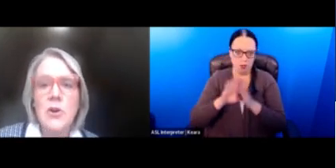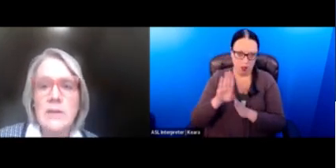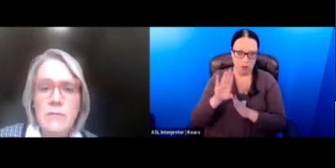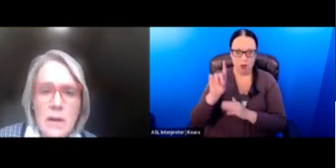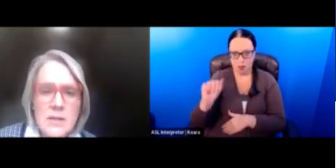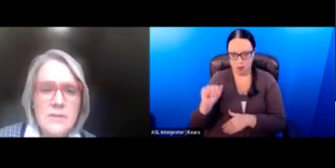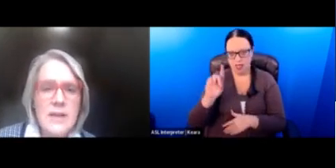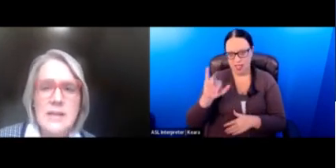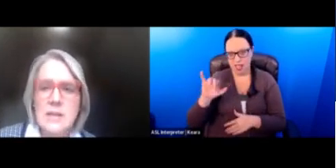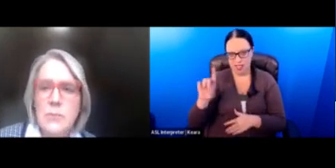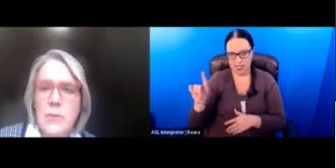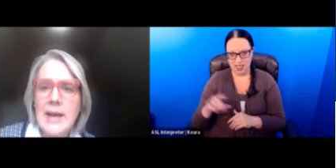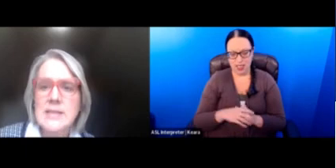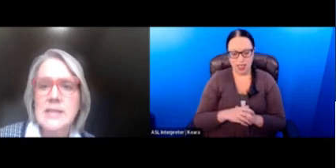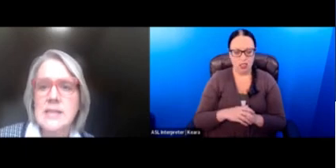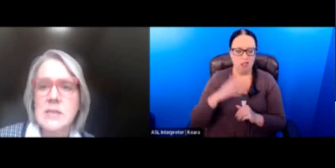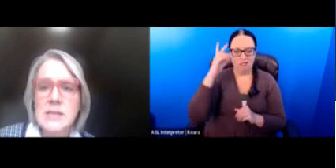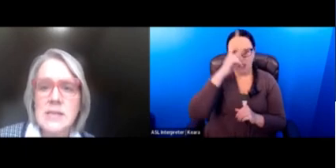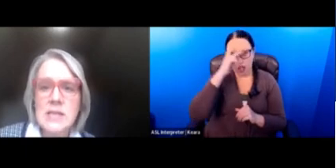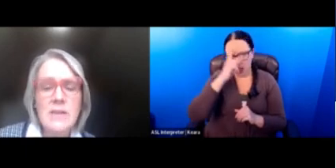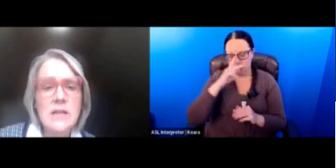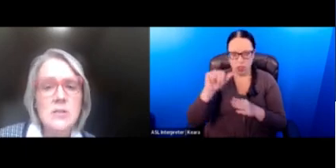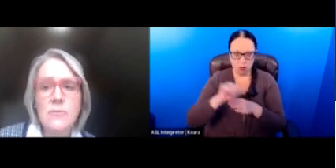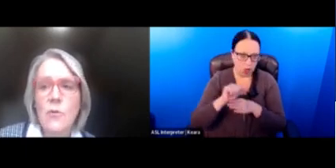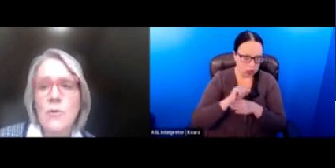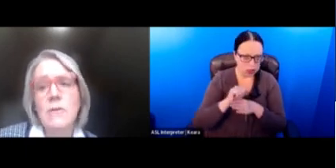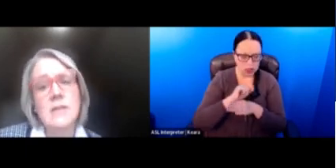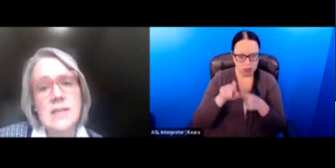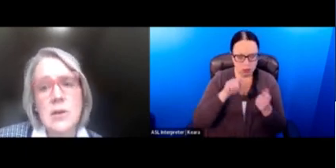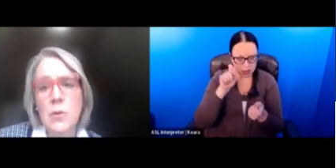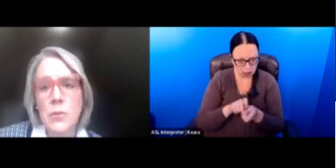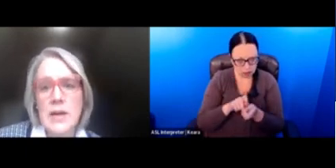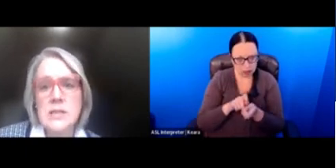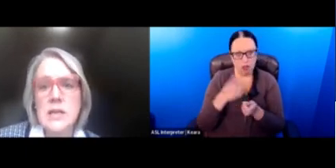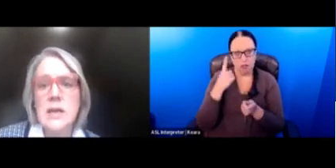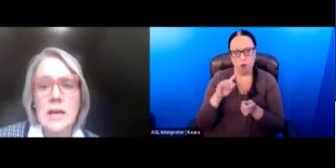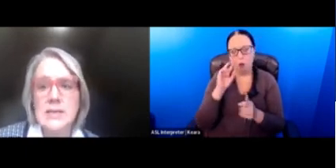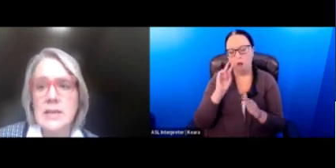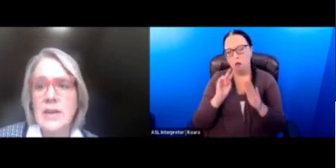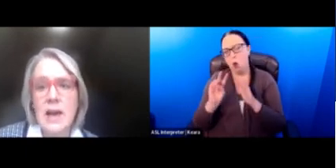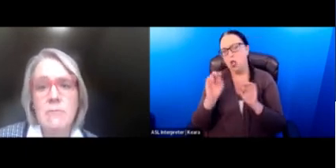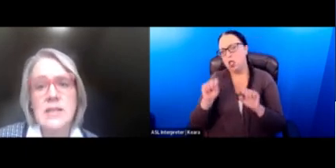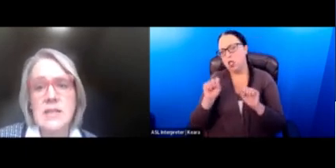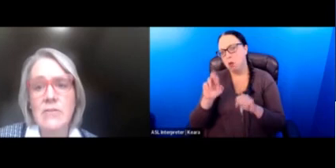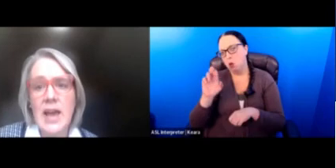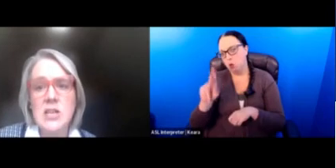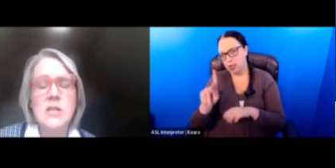identification assessment, and that risk mitigation in home and community based services.